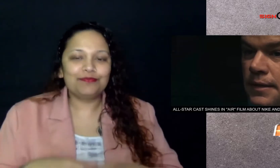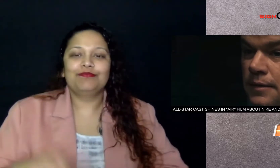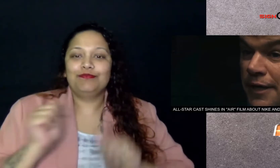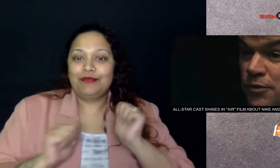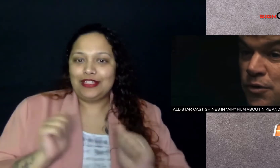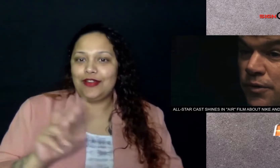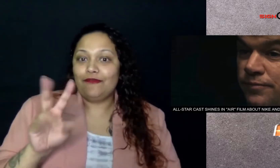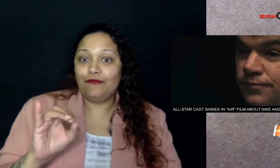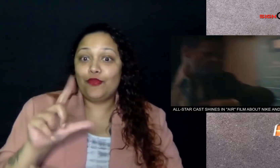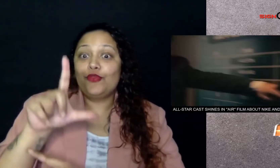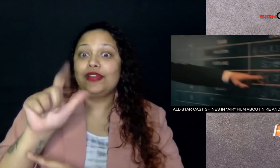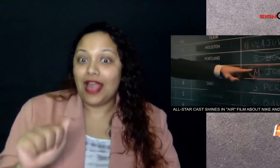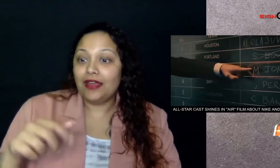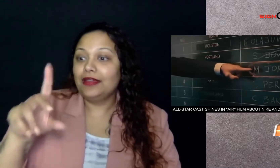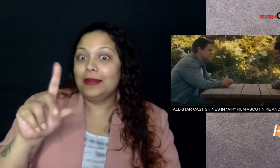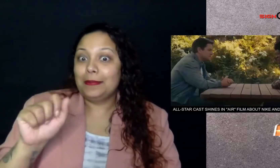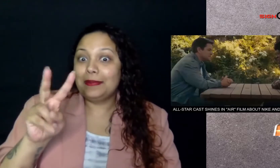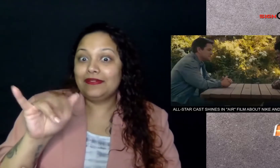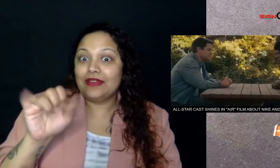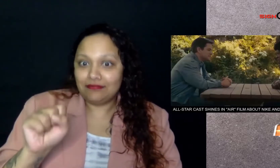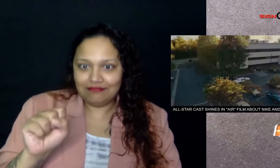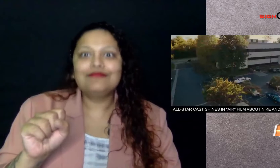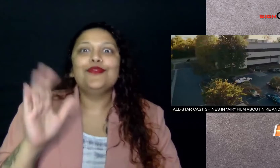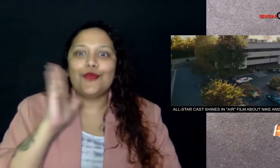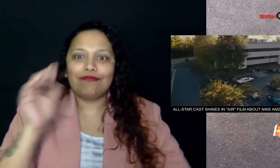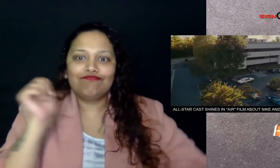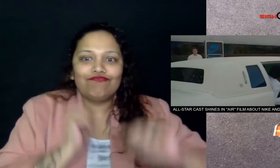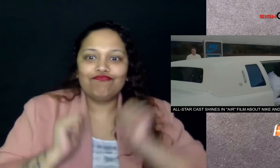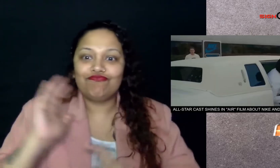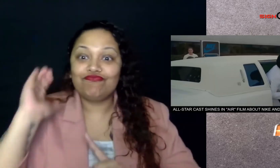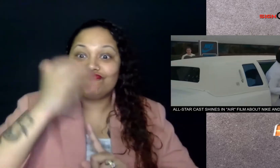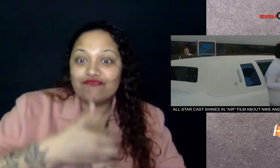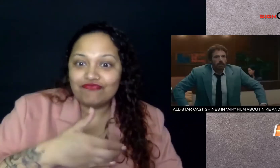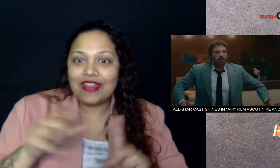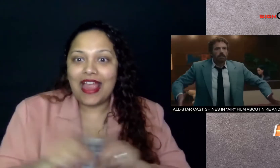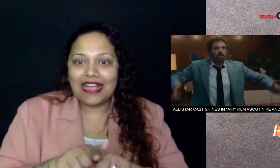award-winning actress Viola Davis Plays Jordan's mother.